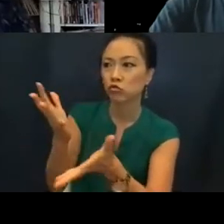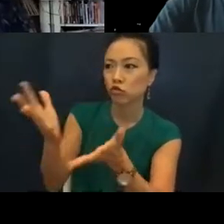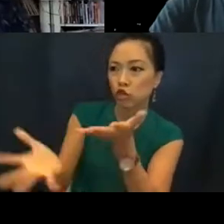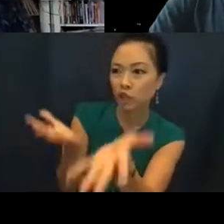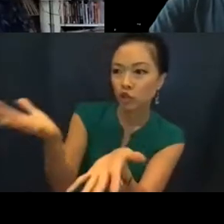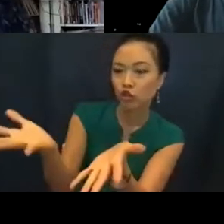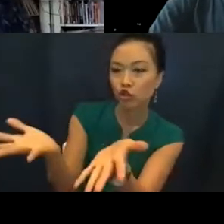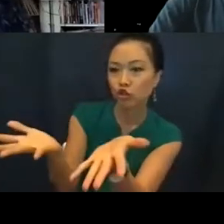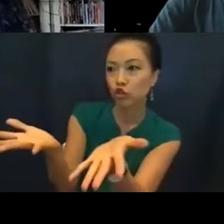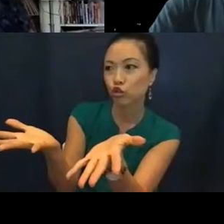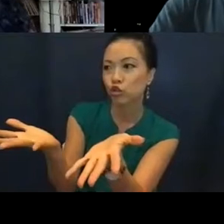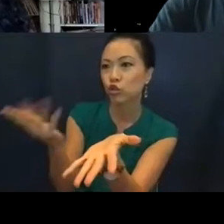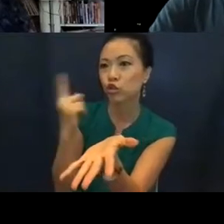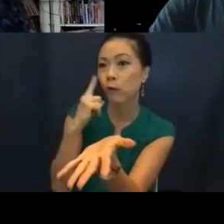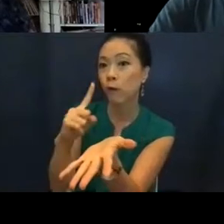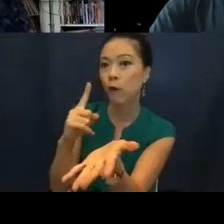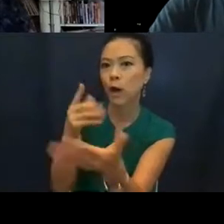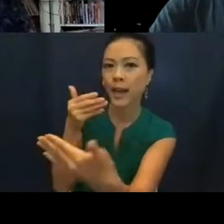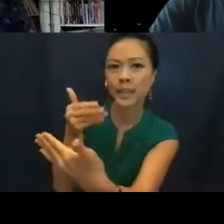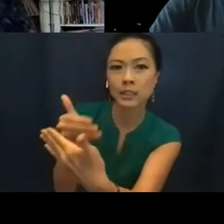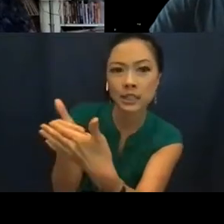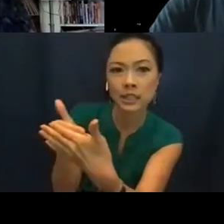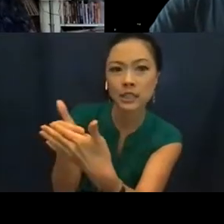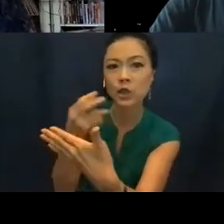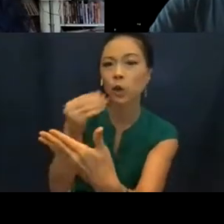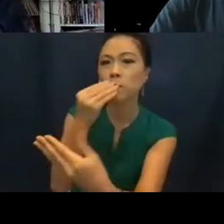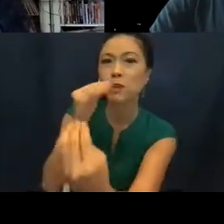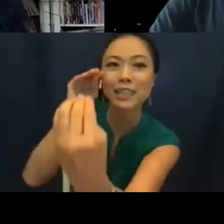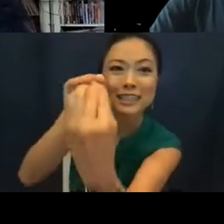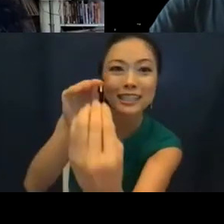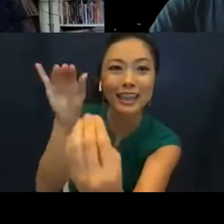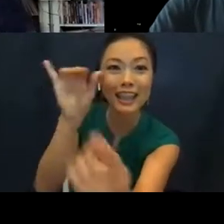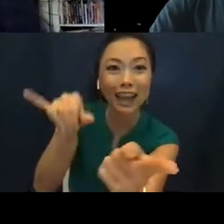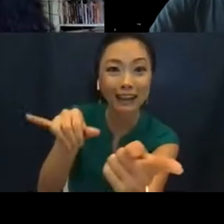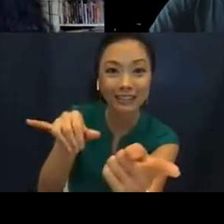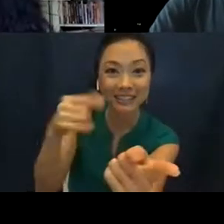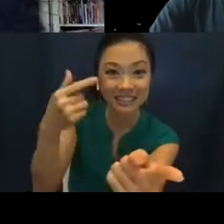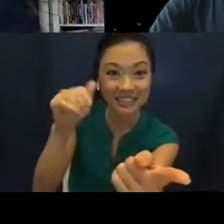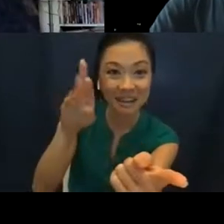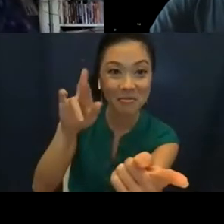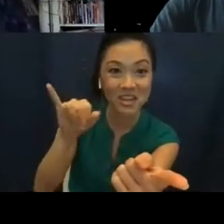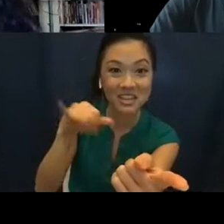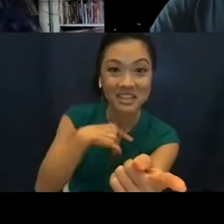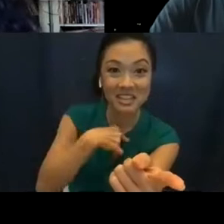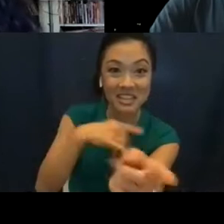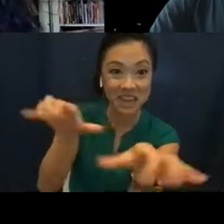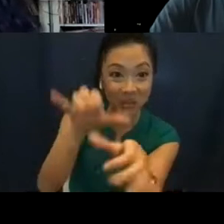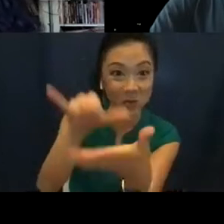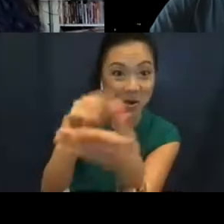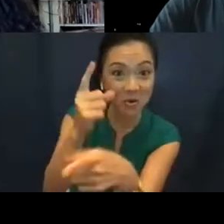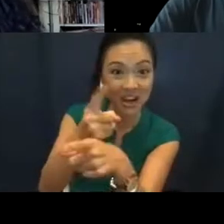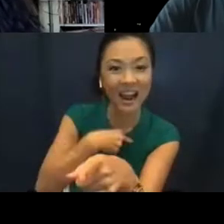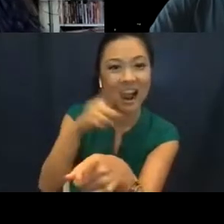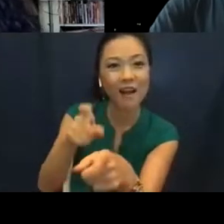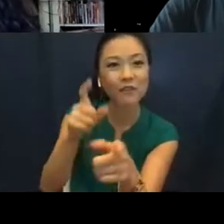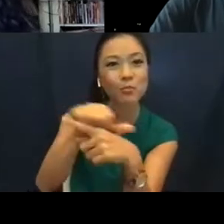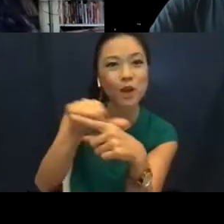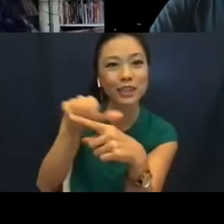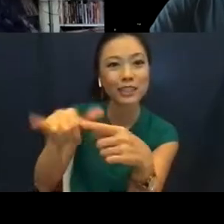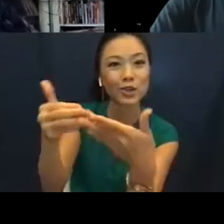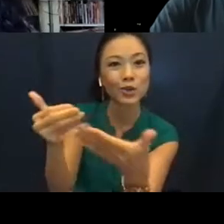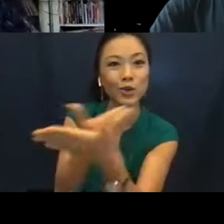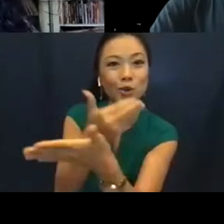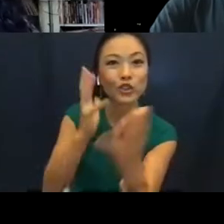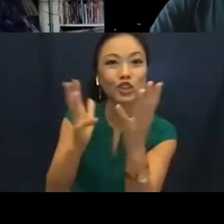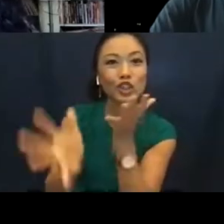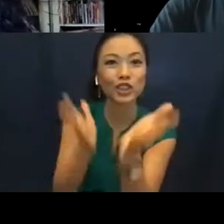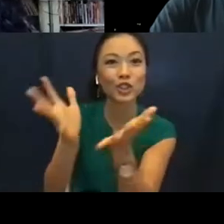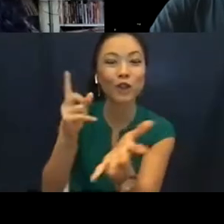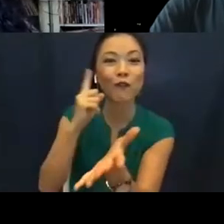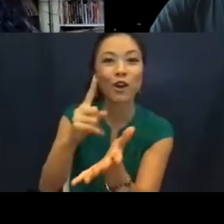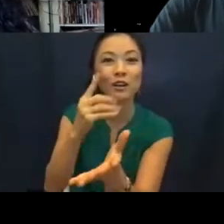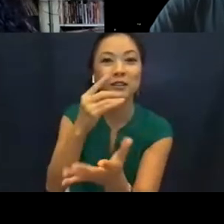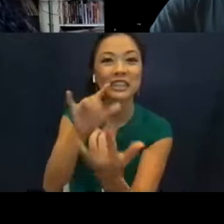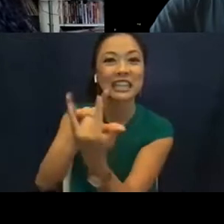the screen. Did I do that right? I don't know. I'm curious what